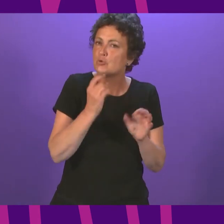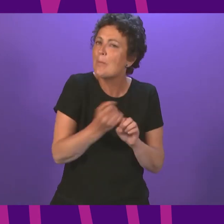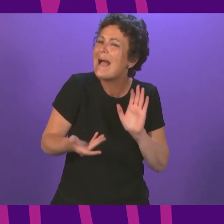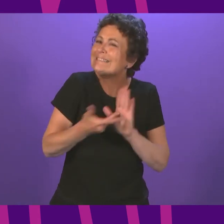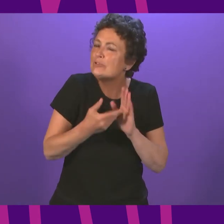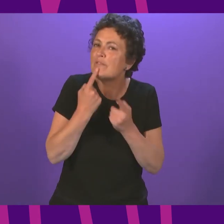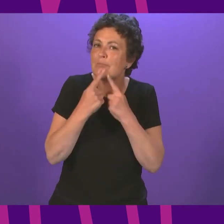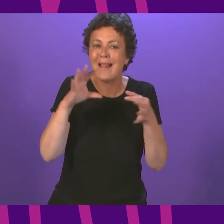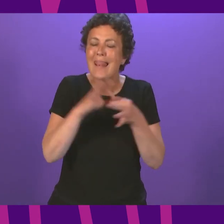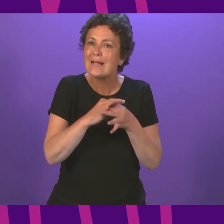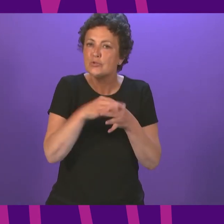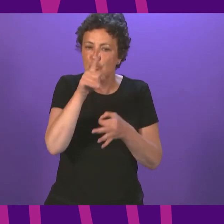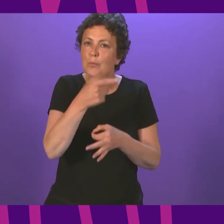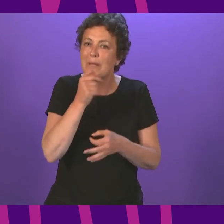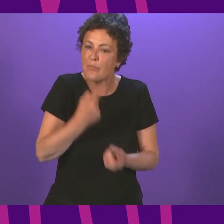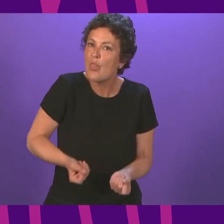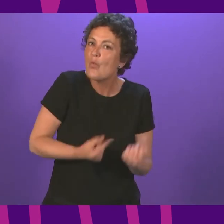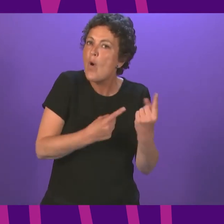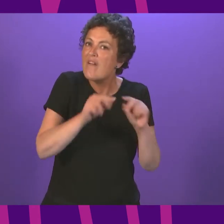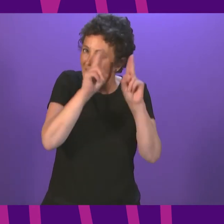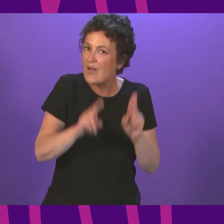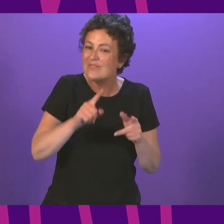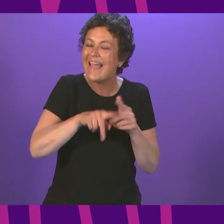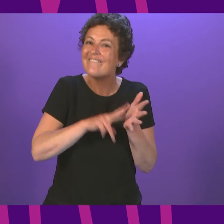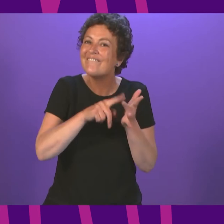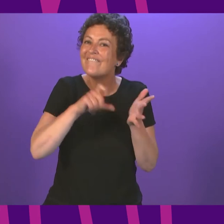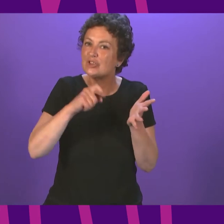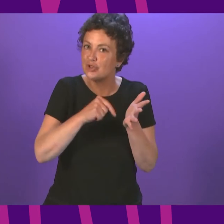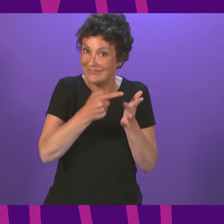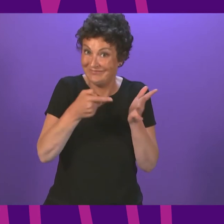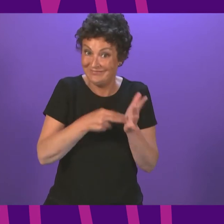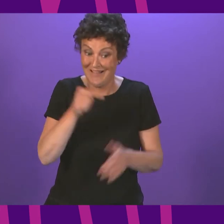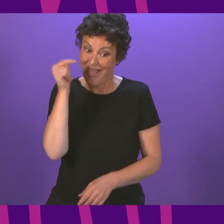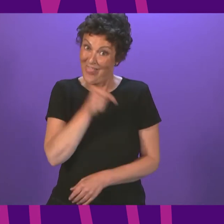houses. The reporting requirement will be embedded in the existing bimonthly reporting